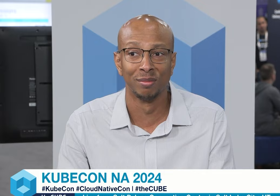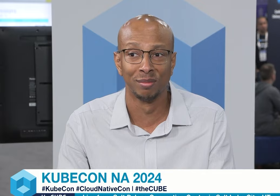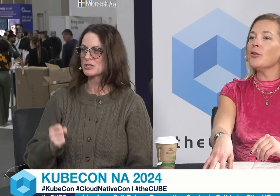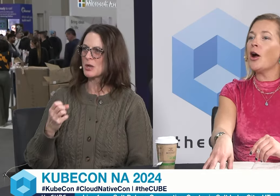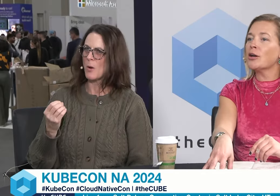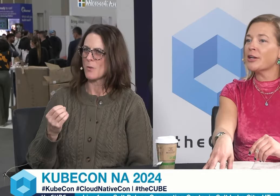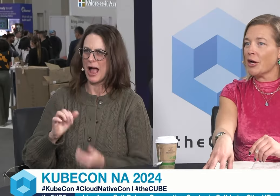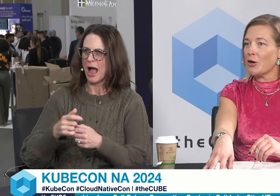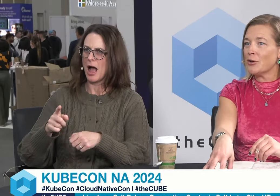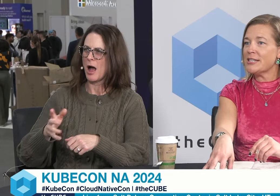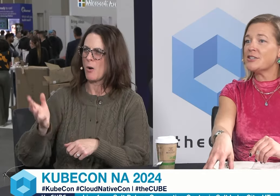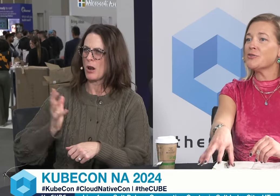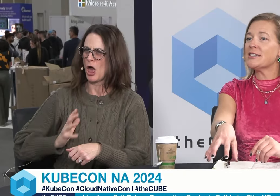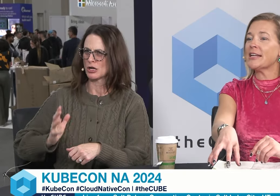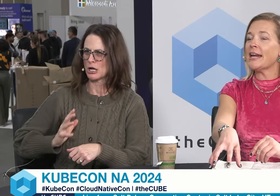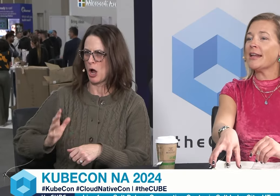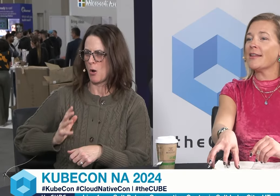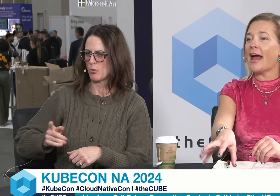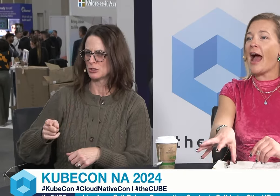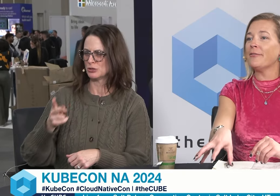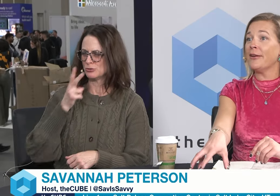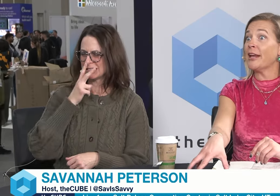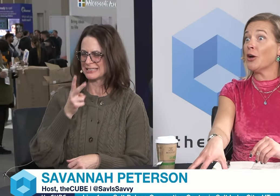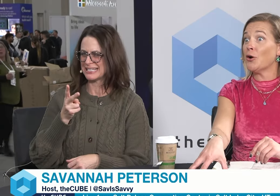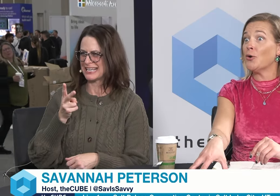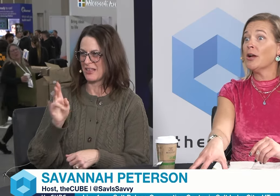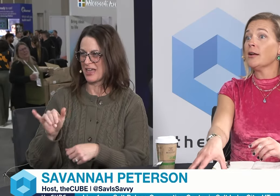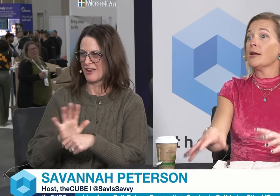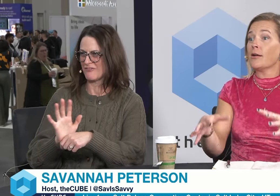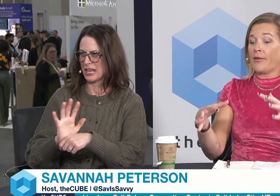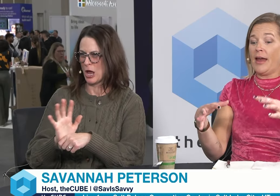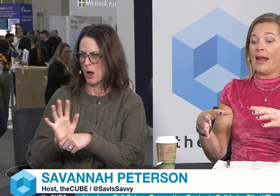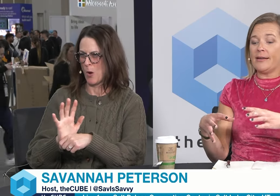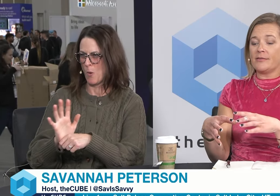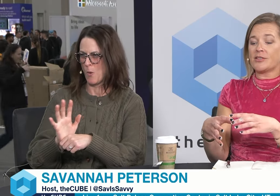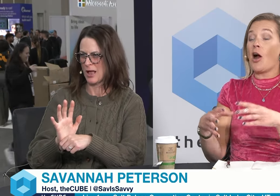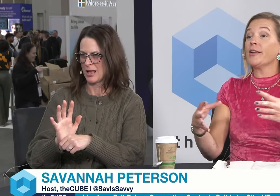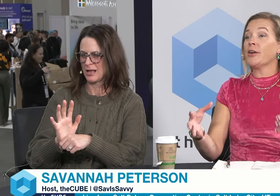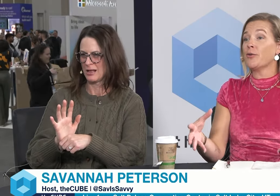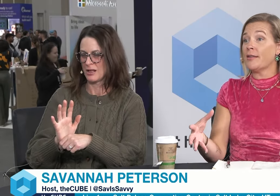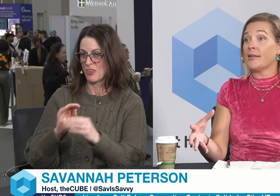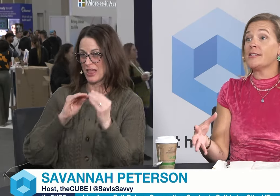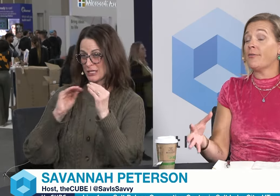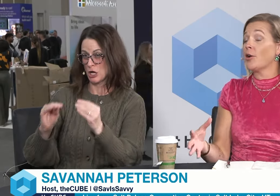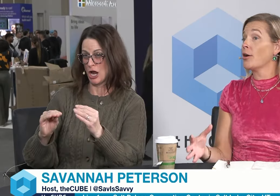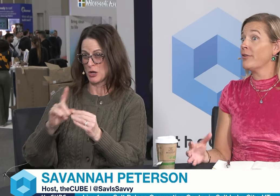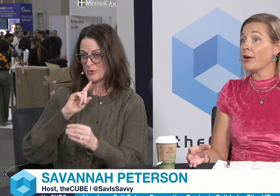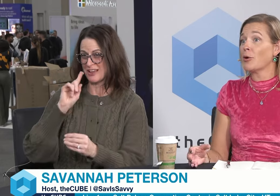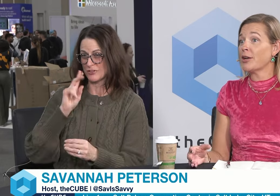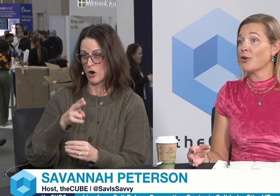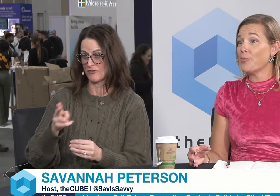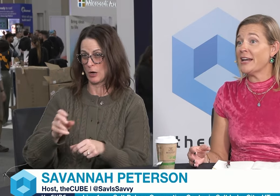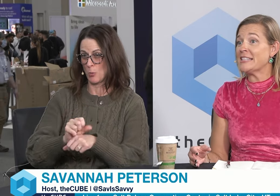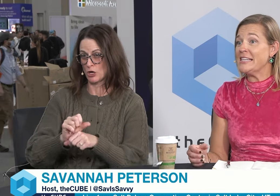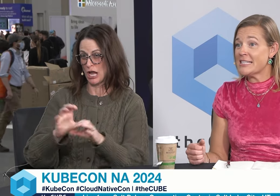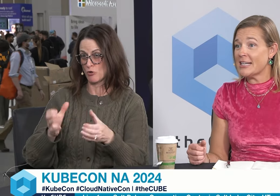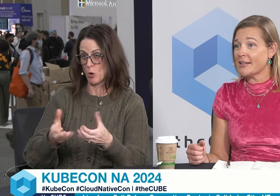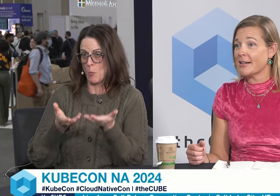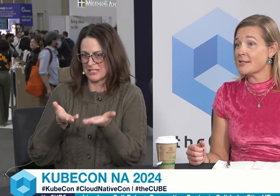So how long ago did you see that video that taught you that the Deaf and Hard of Hearing Working Group existed?